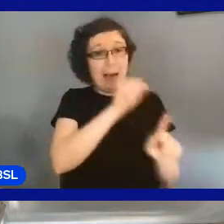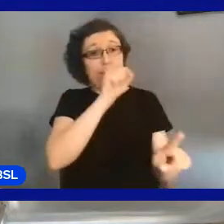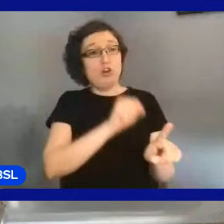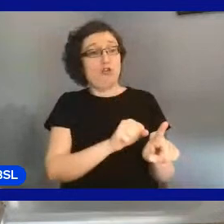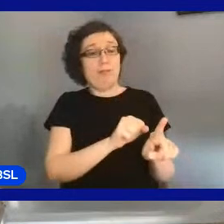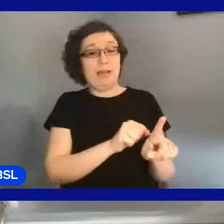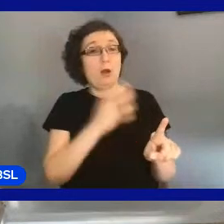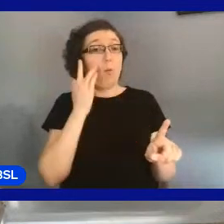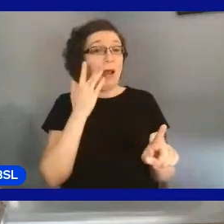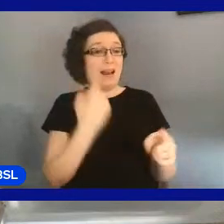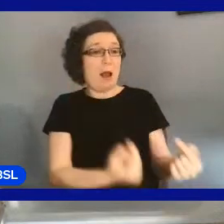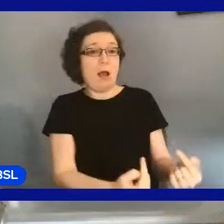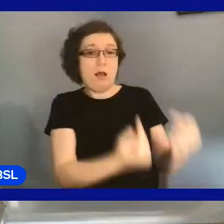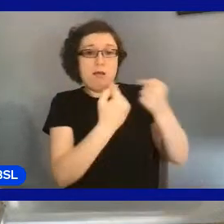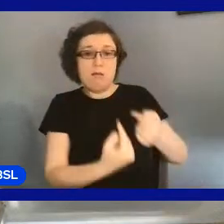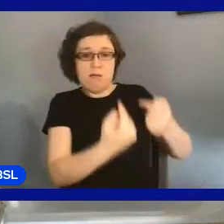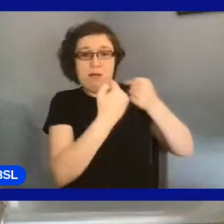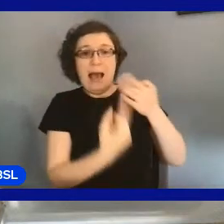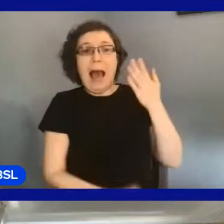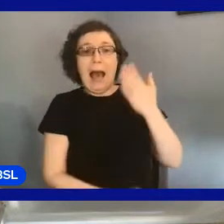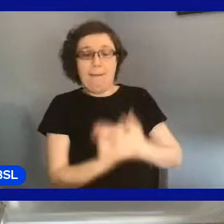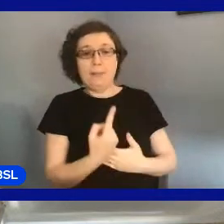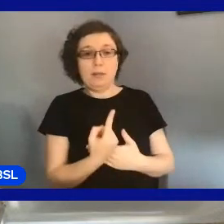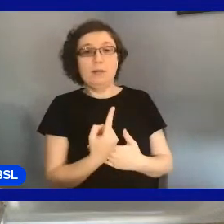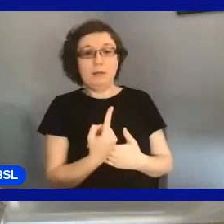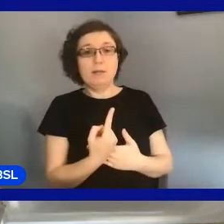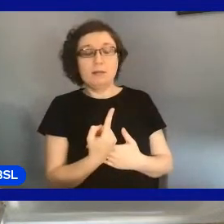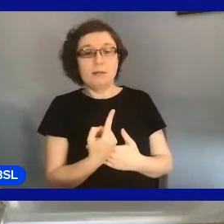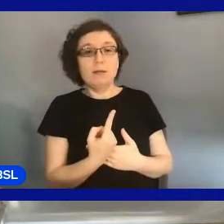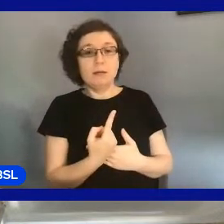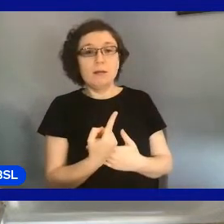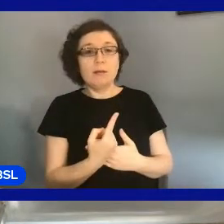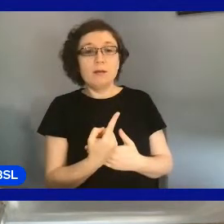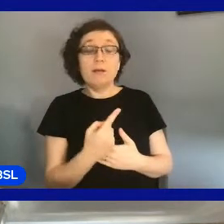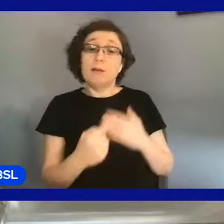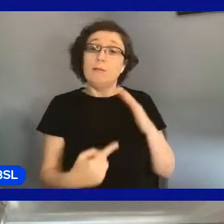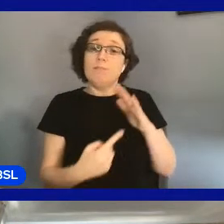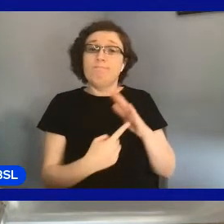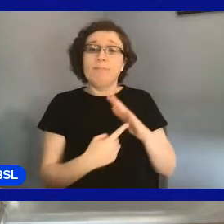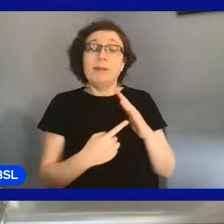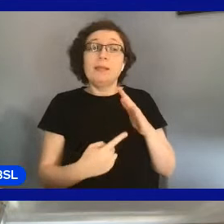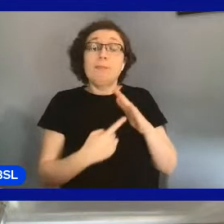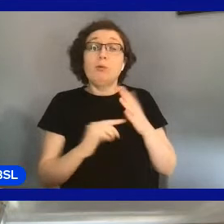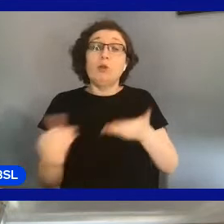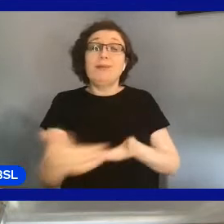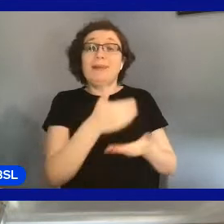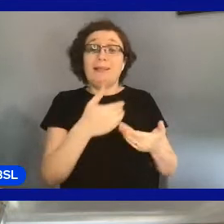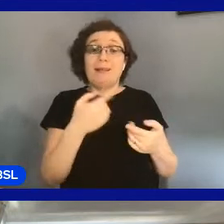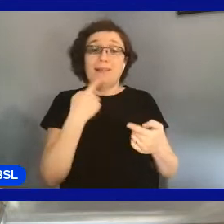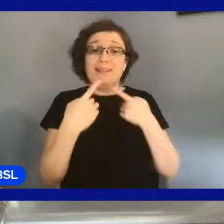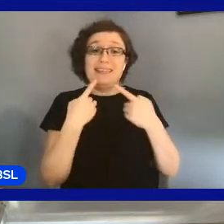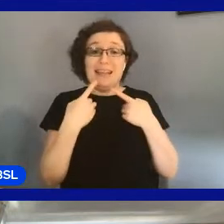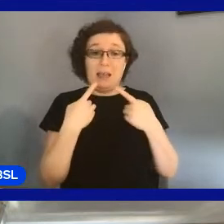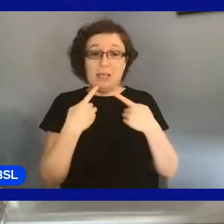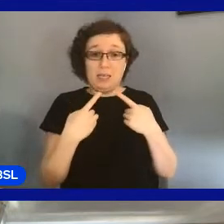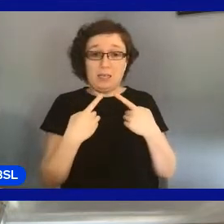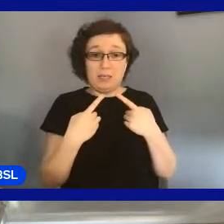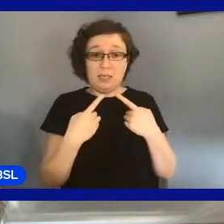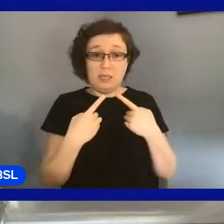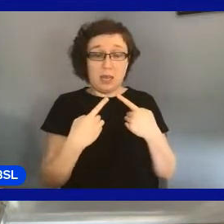occurs at. And I think a big and important part of this as well as gathering a dataset that effectively